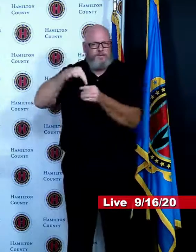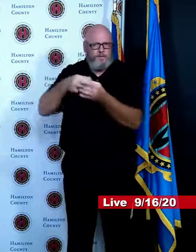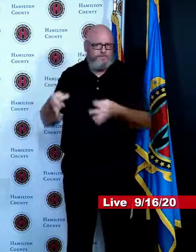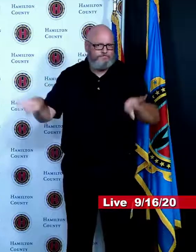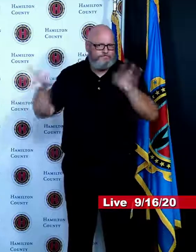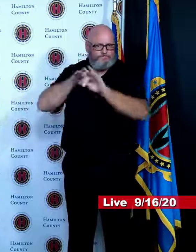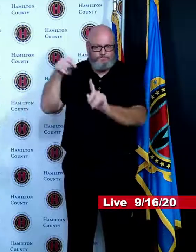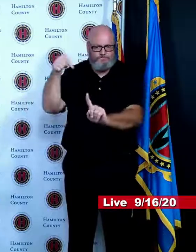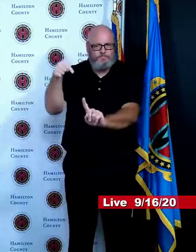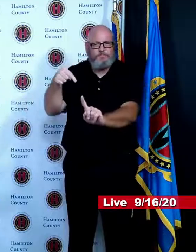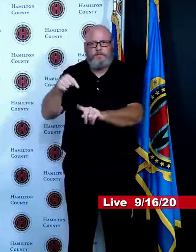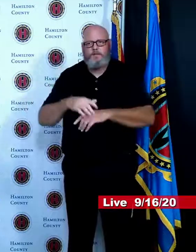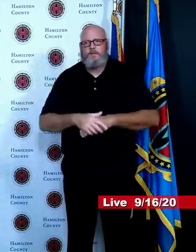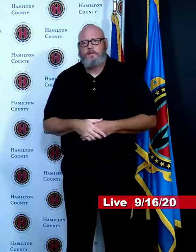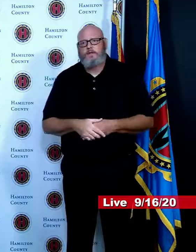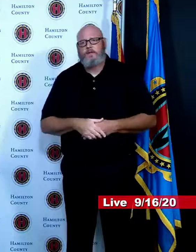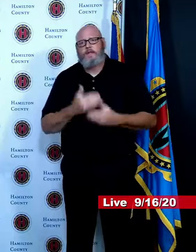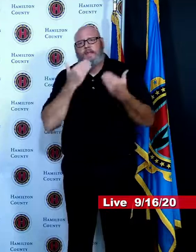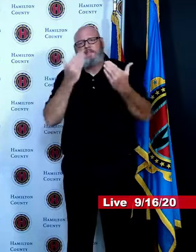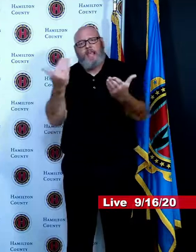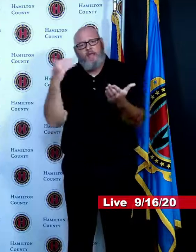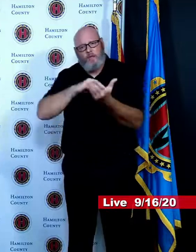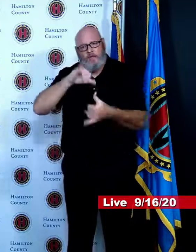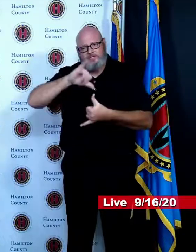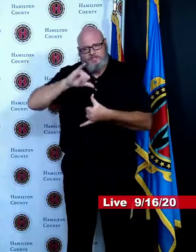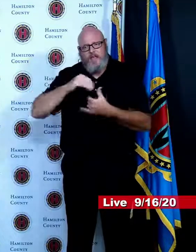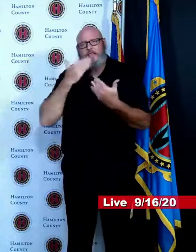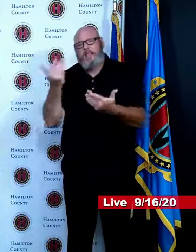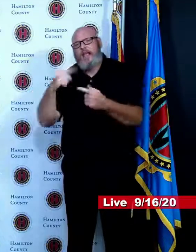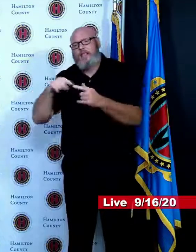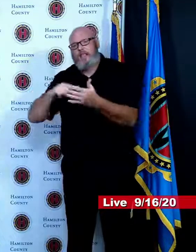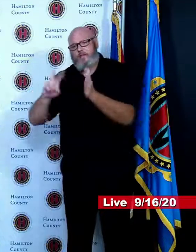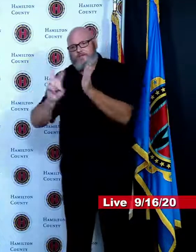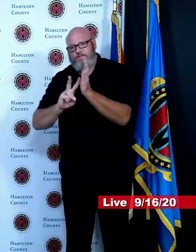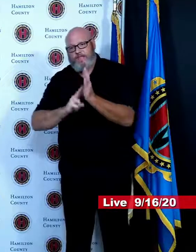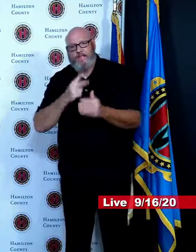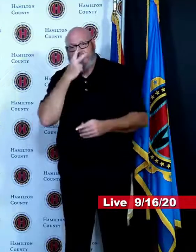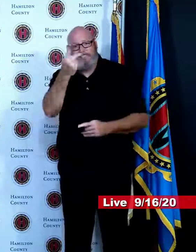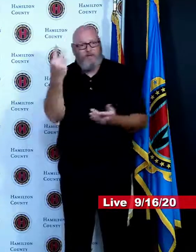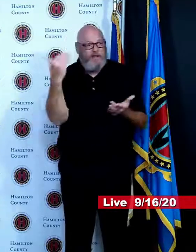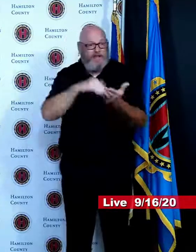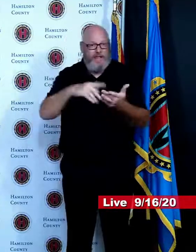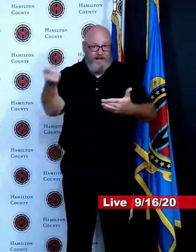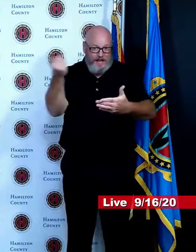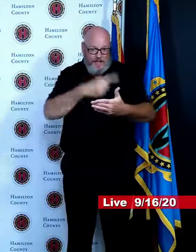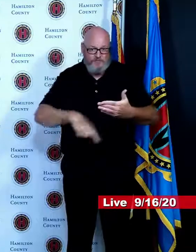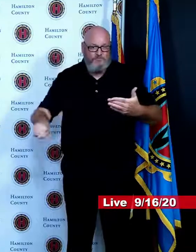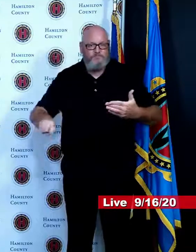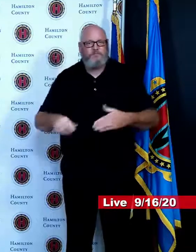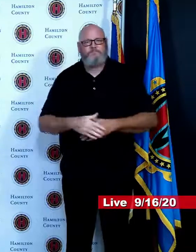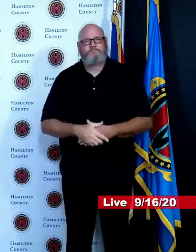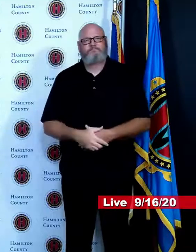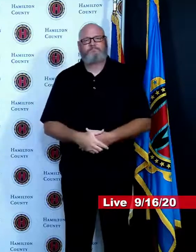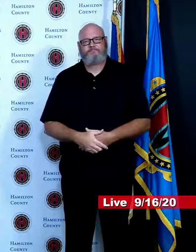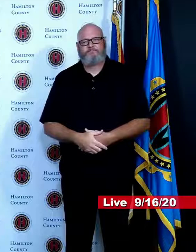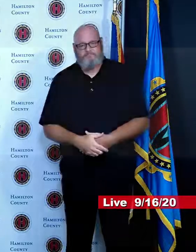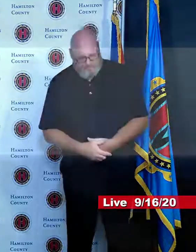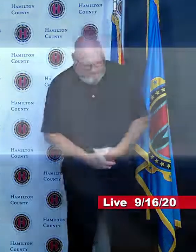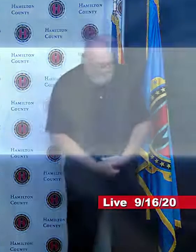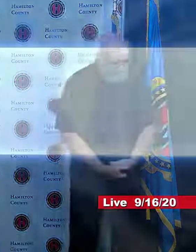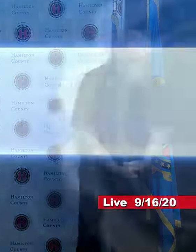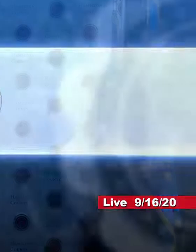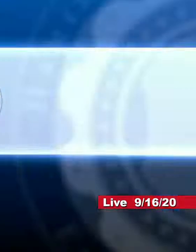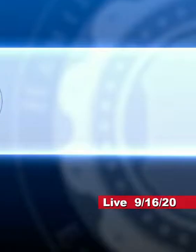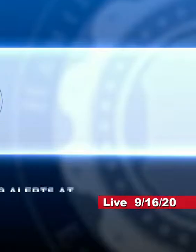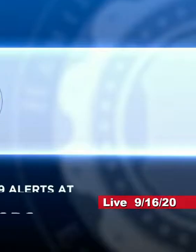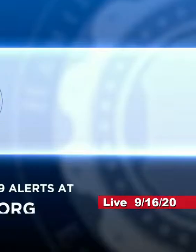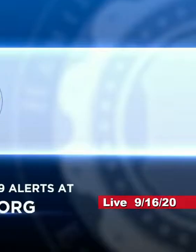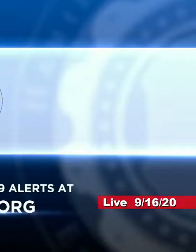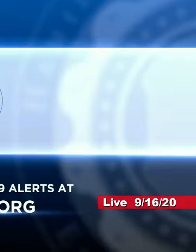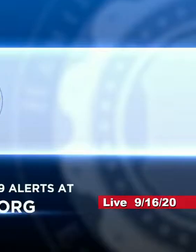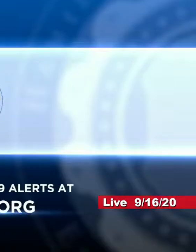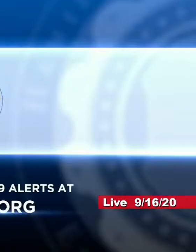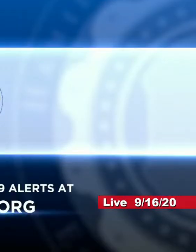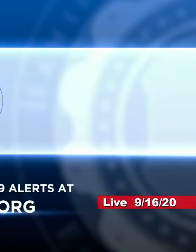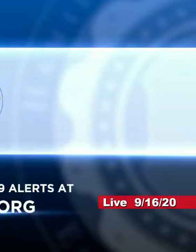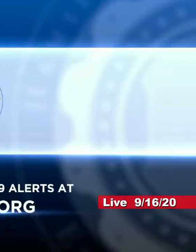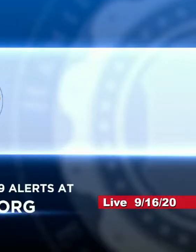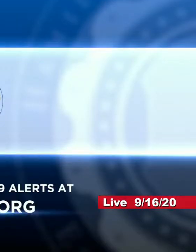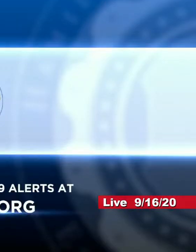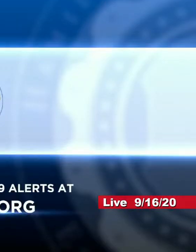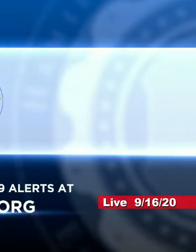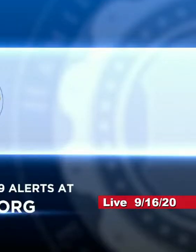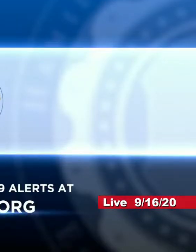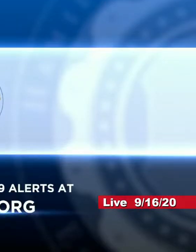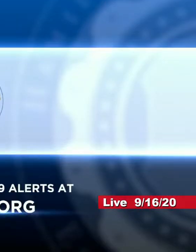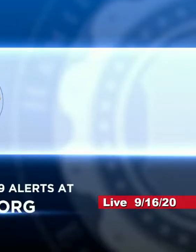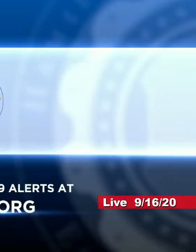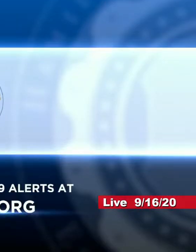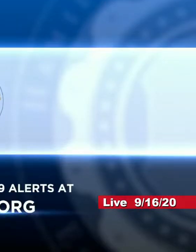again to Jay and Vicky and we'll see you next week